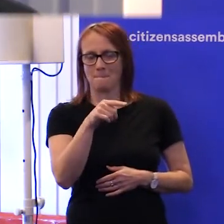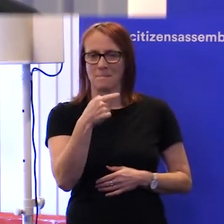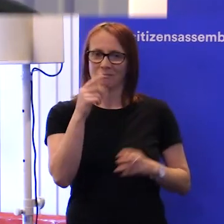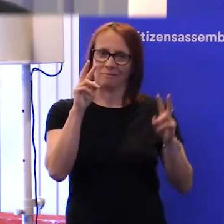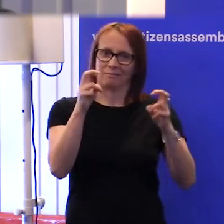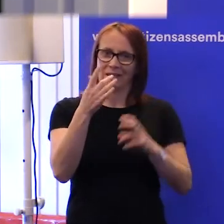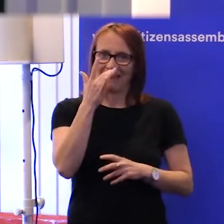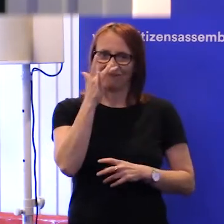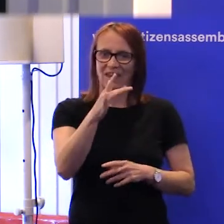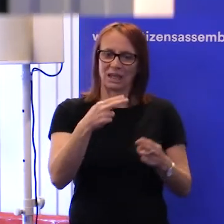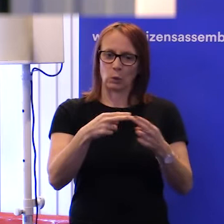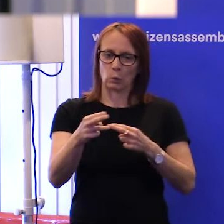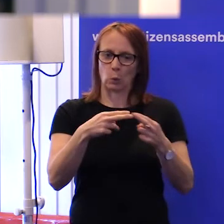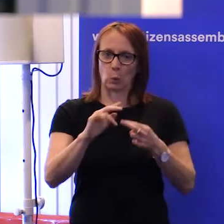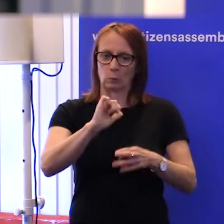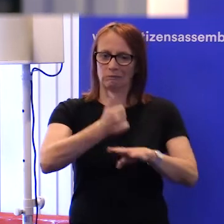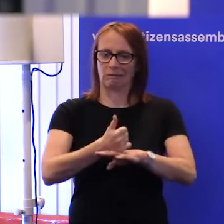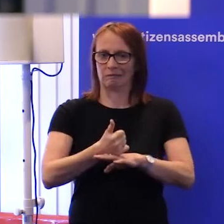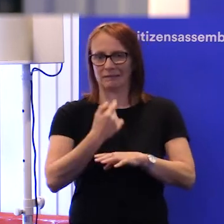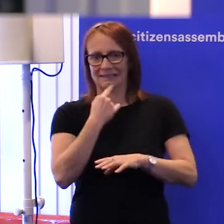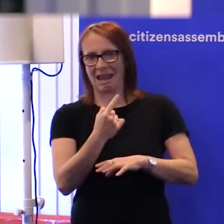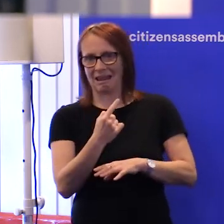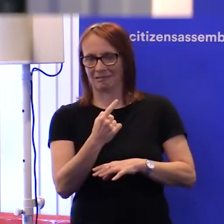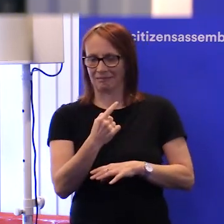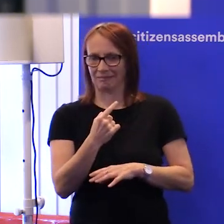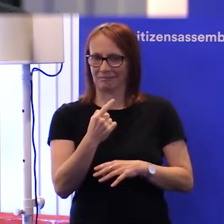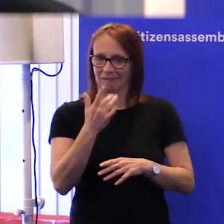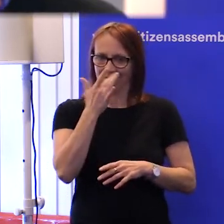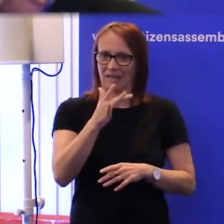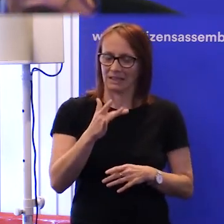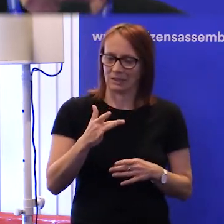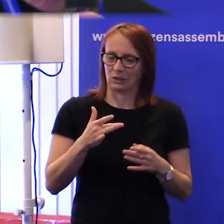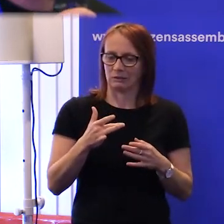but I don't think I don't think it's disputed whether it actually existed